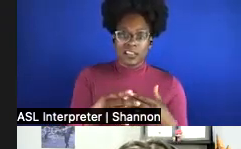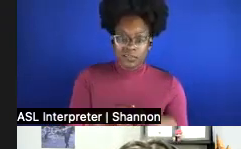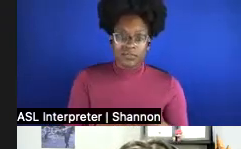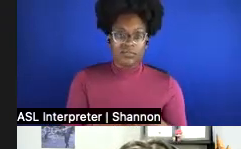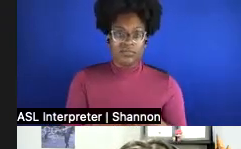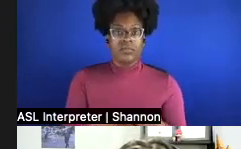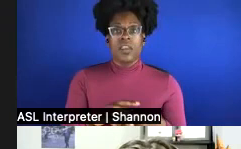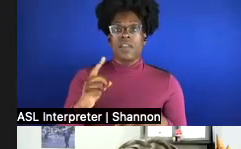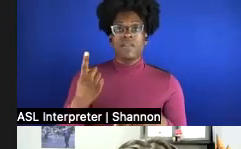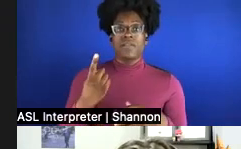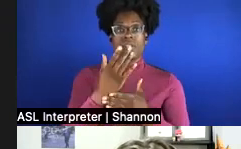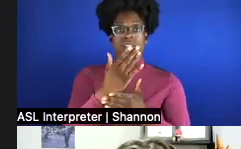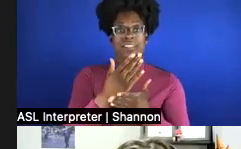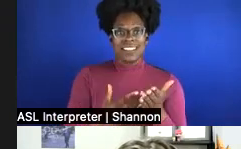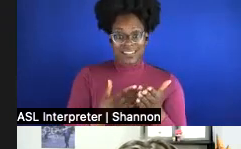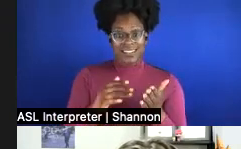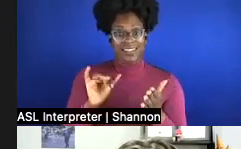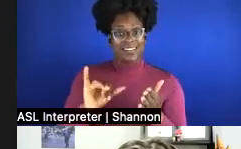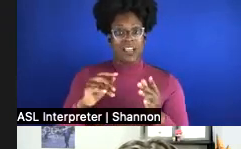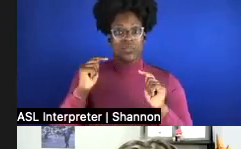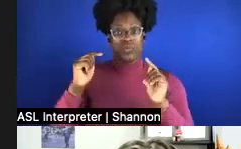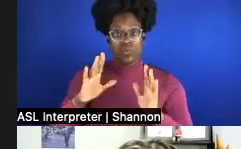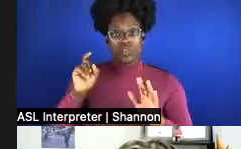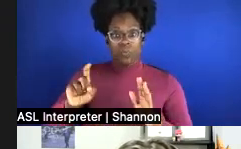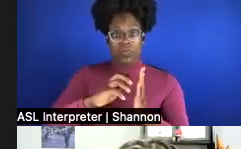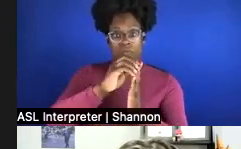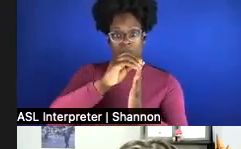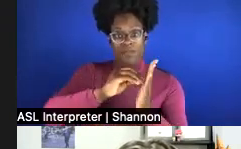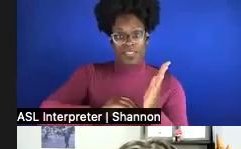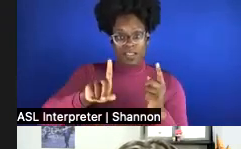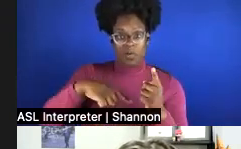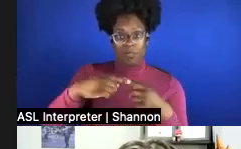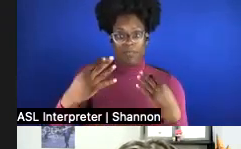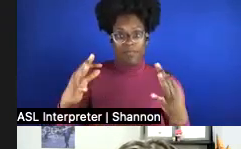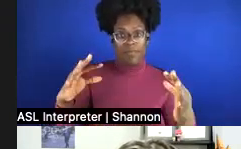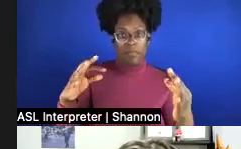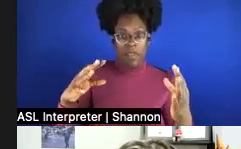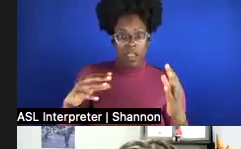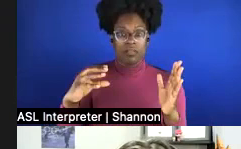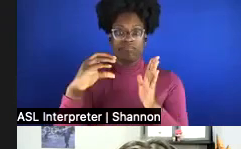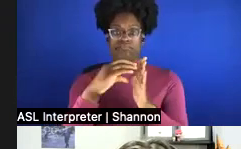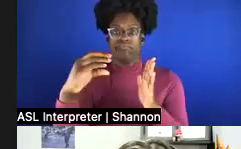out was called "Strengths." It was pointed out to me that no matter what is written in the section,